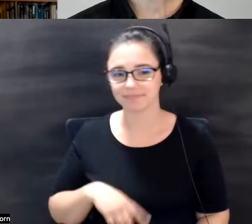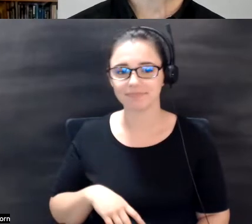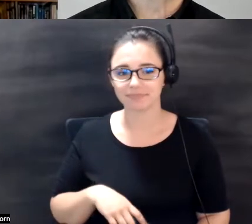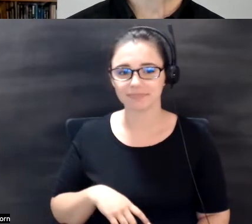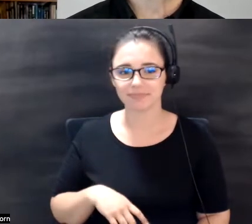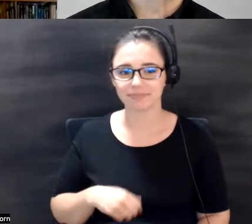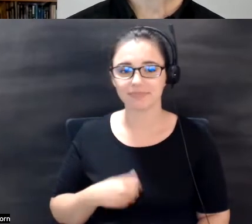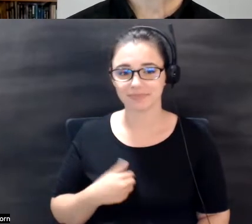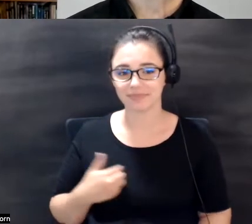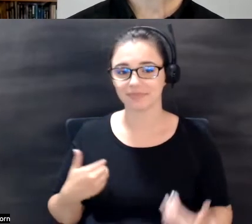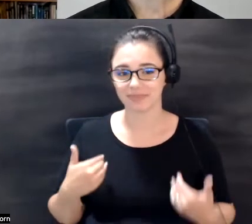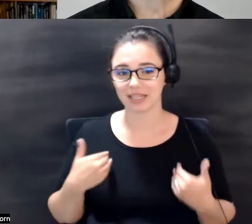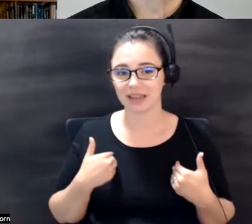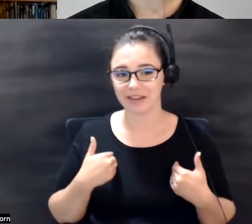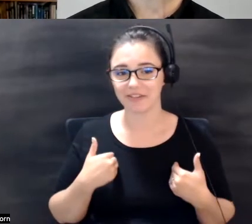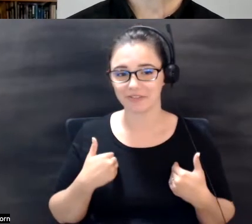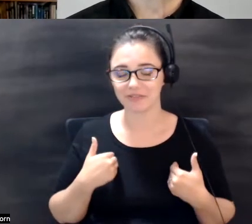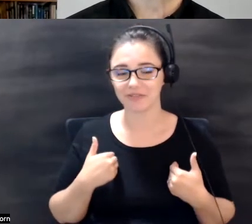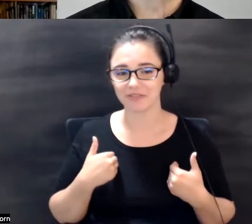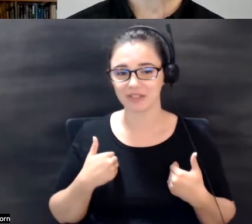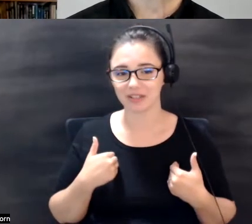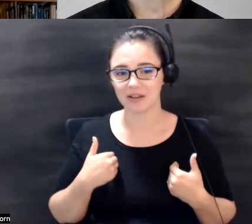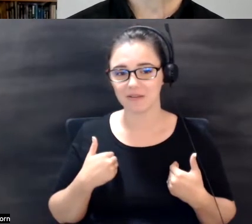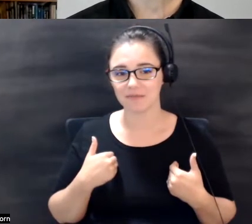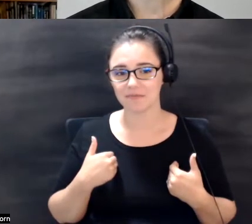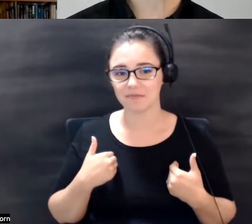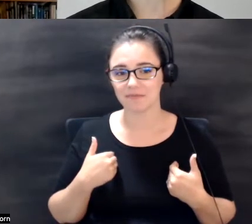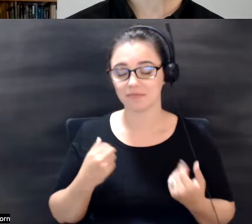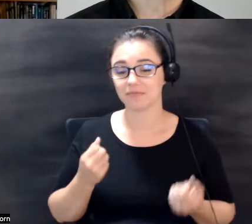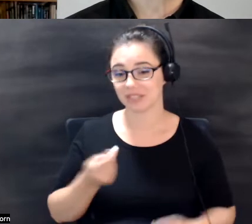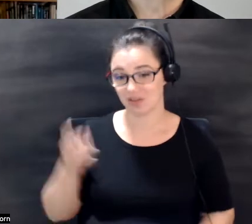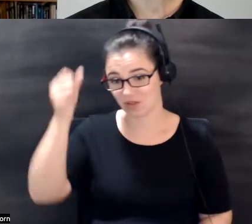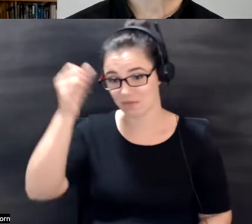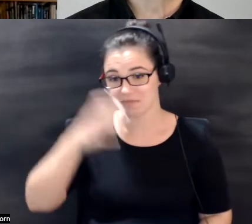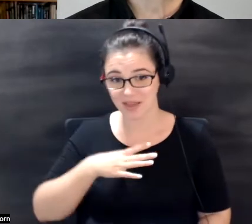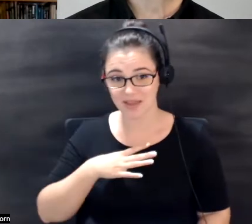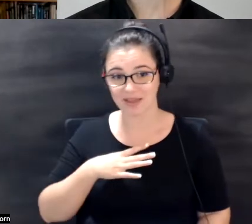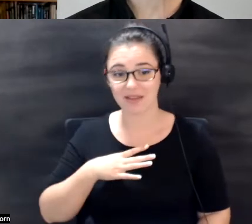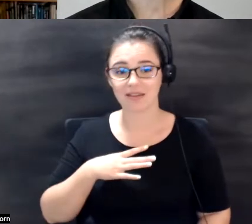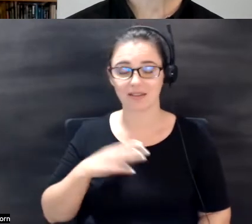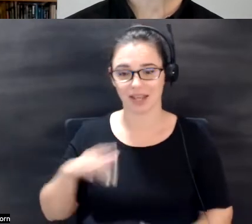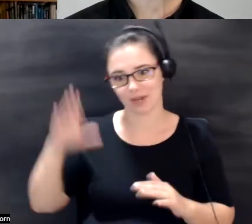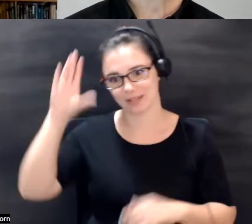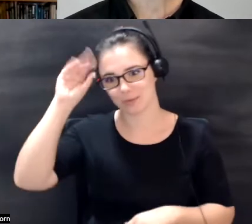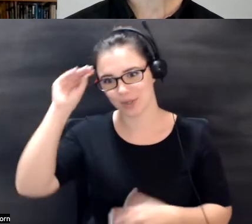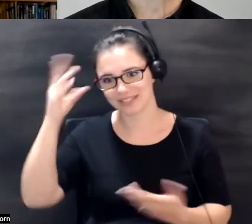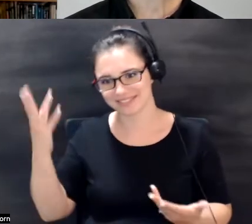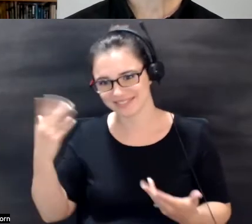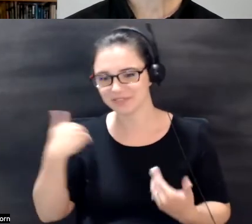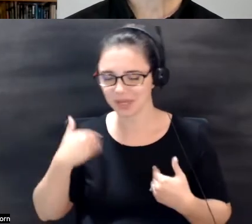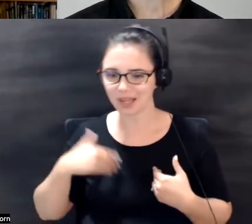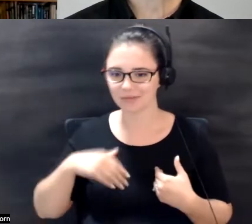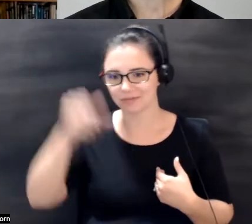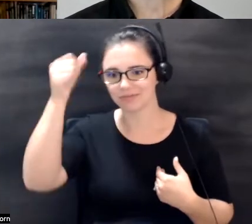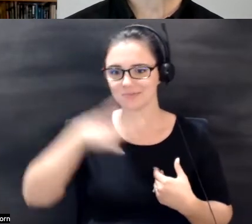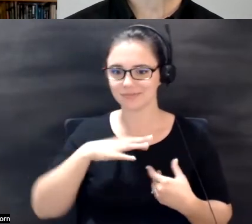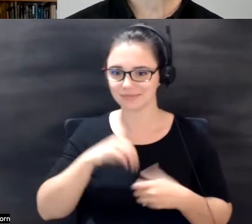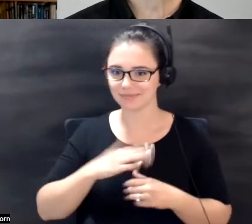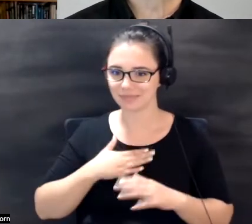I have, I have, uh, men, you know, I raised boys. And so, you know, again just also being,